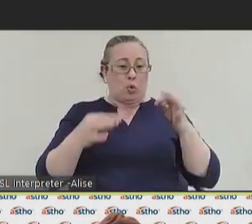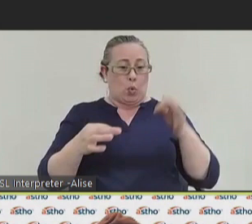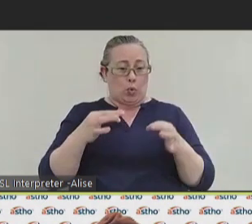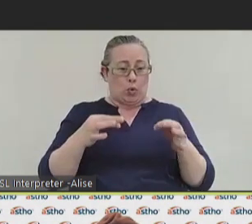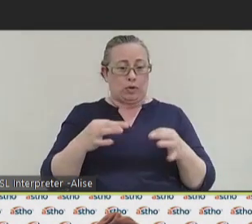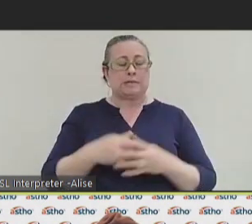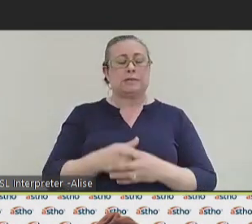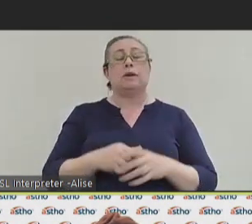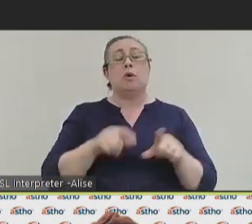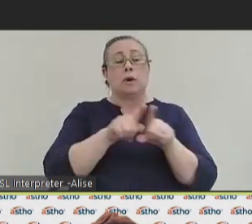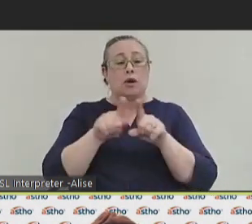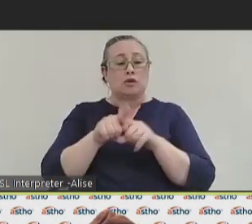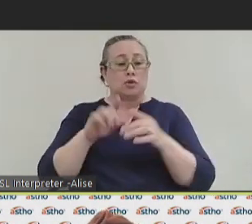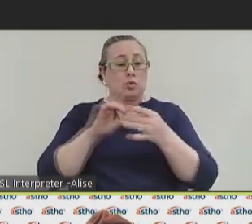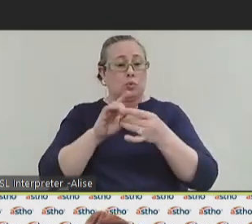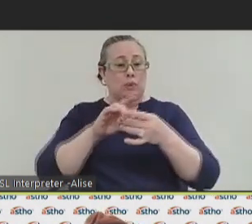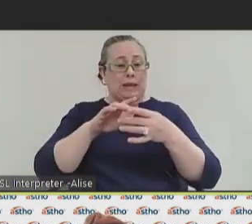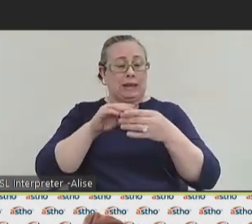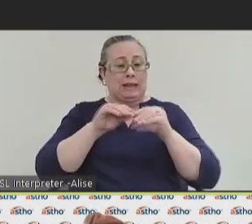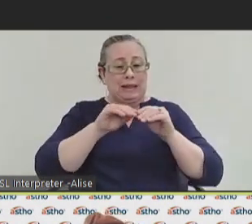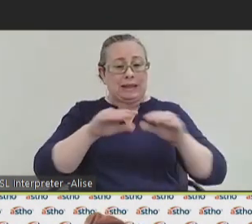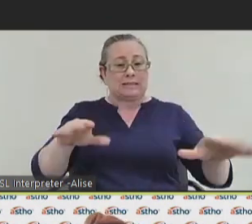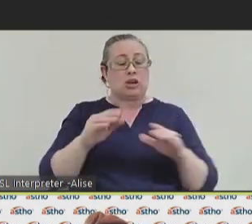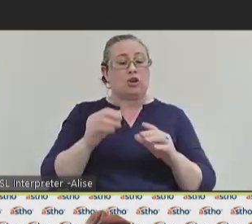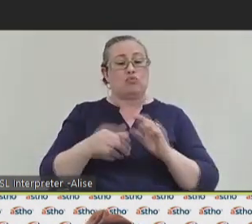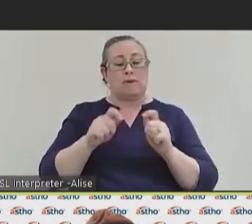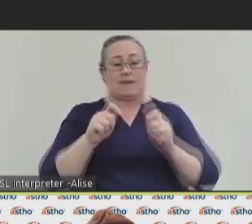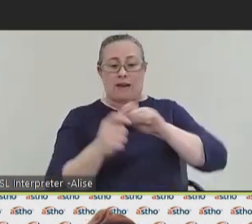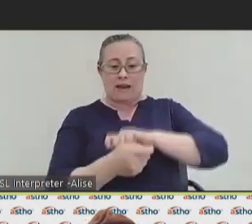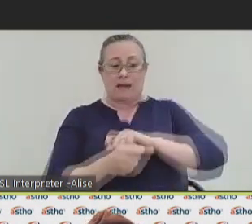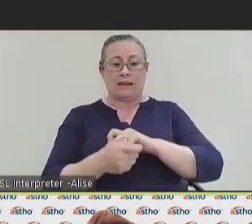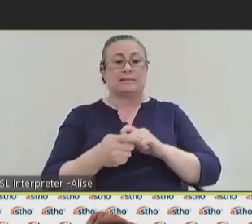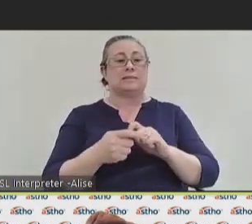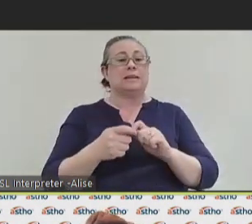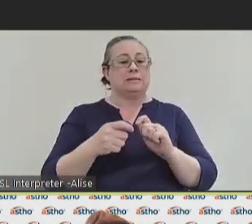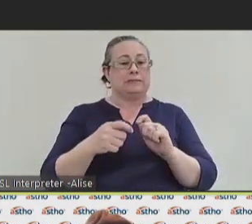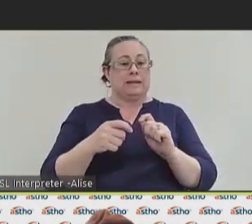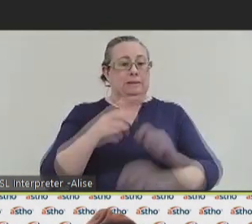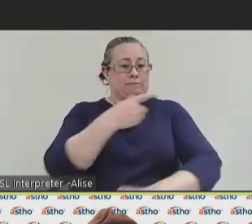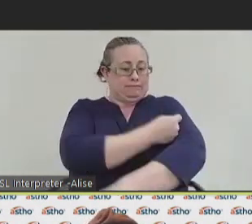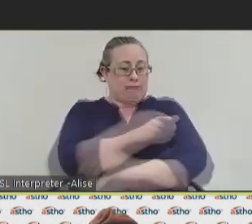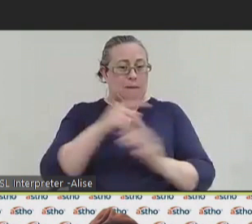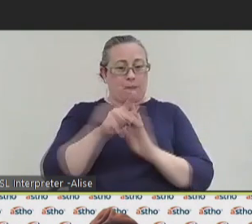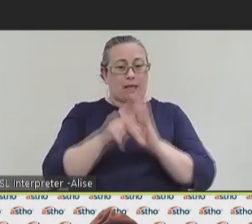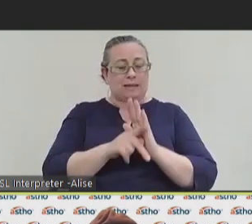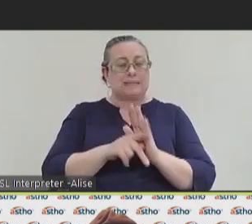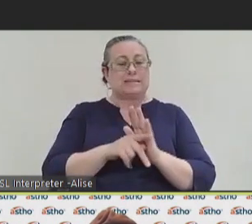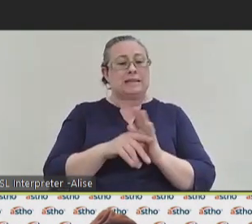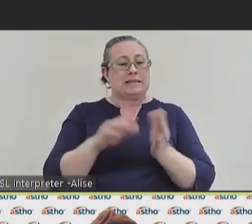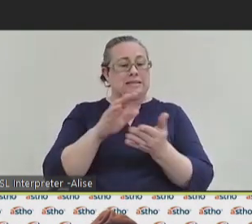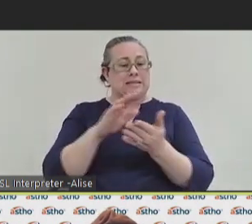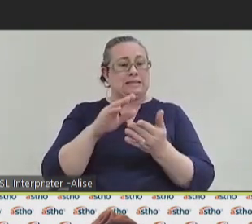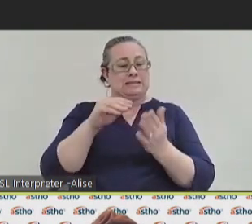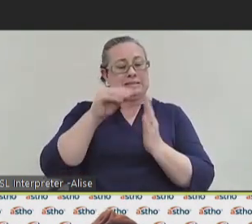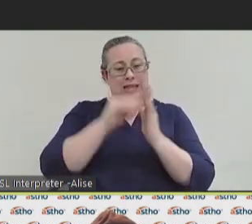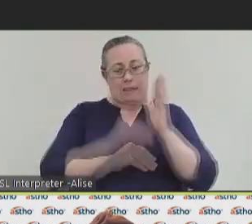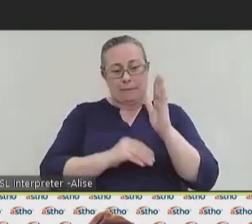also have released a revised immunization policy statement that was approved by our membership.